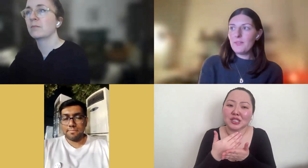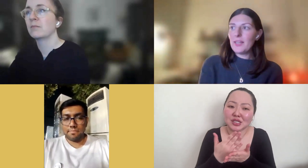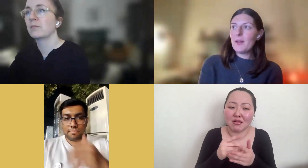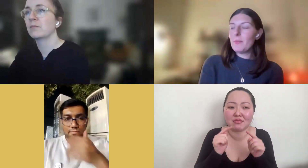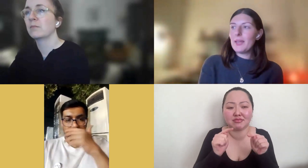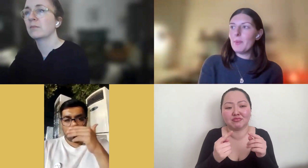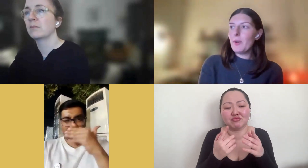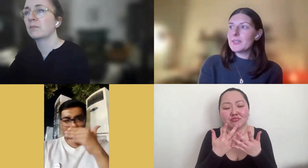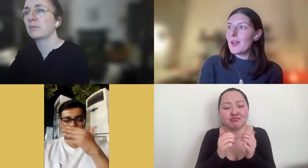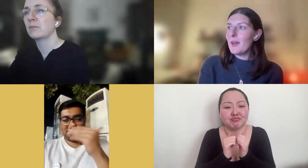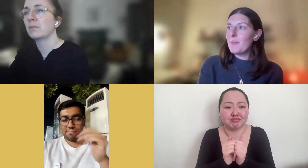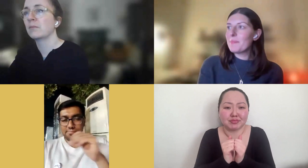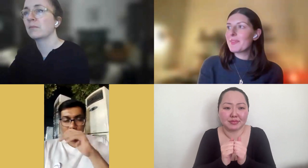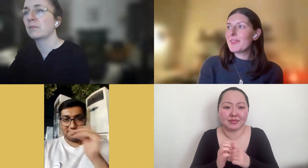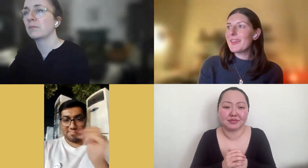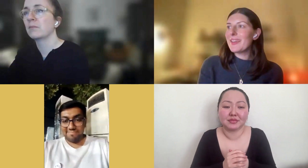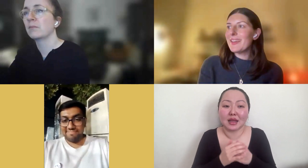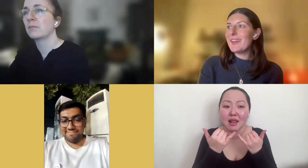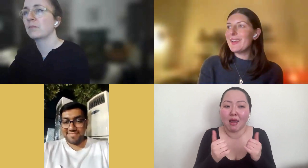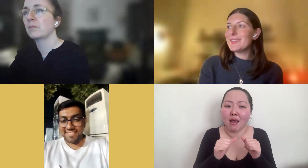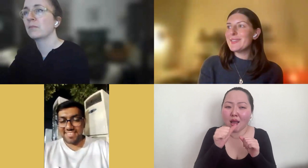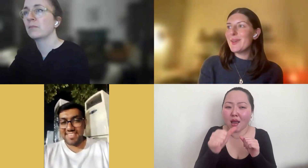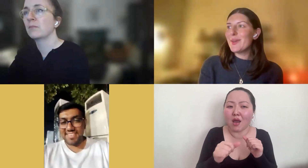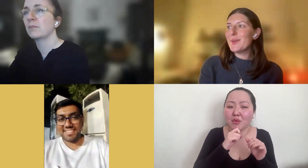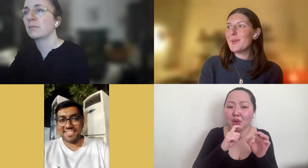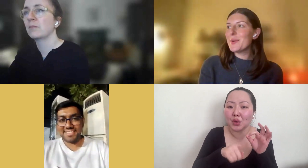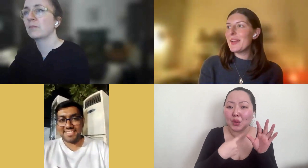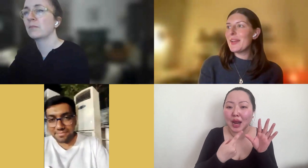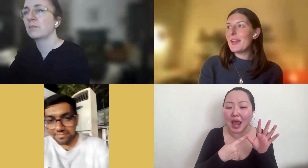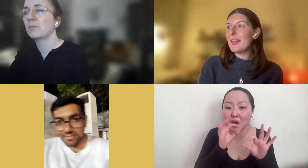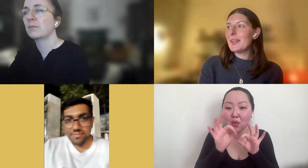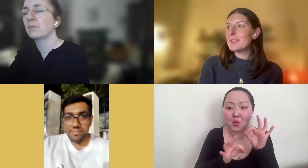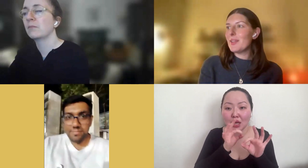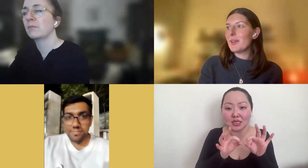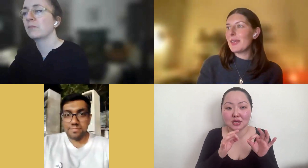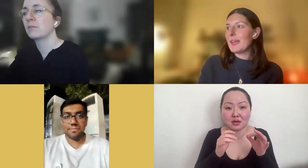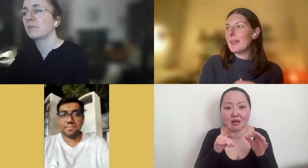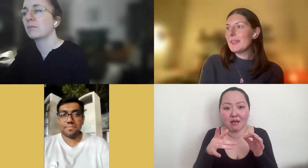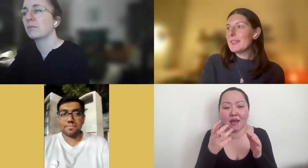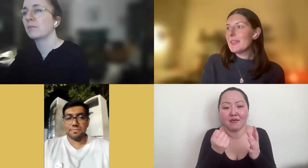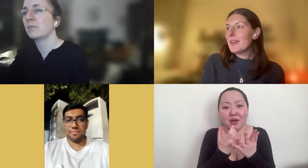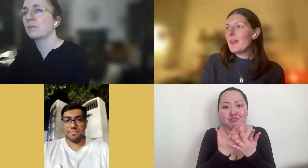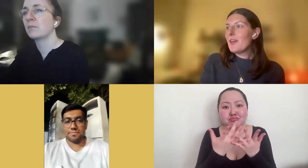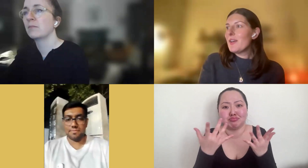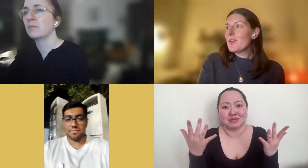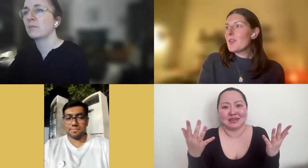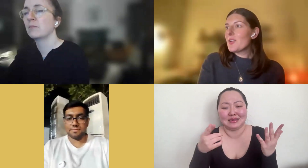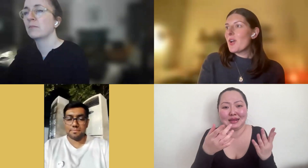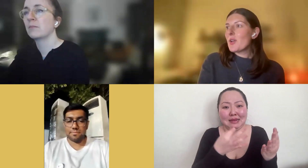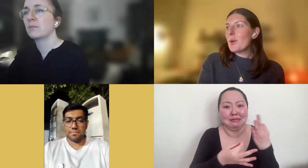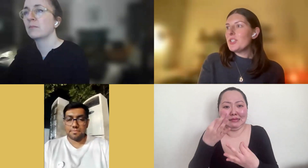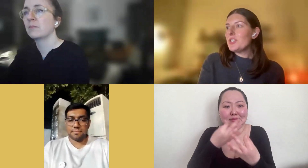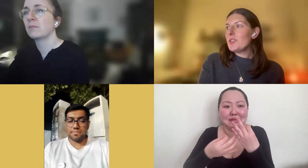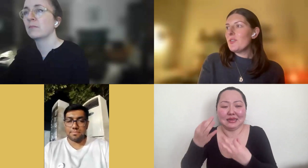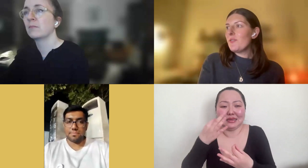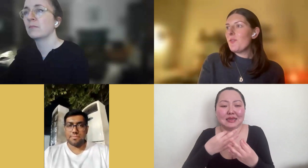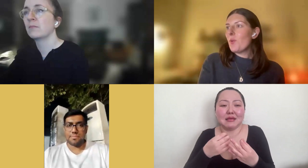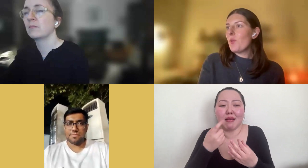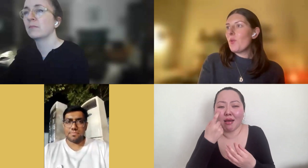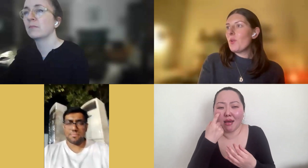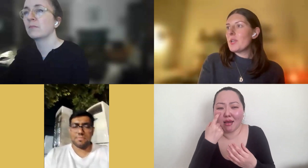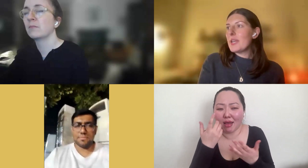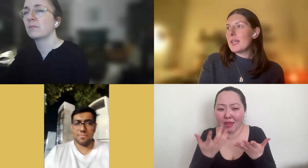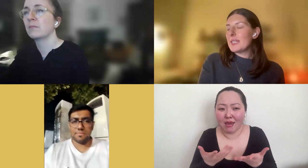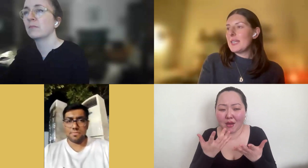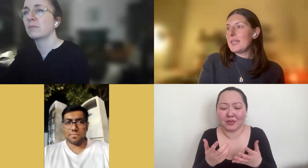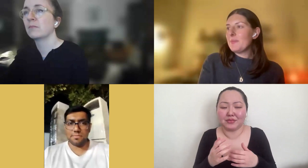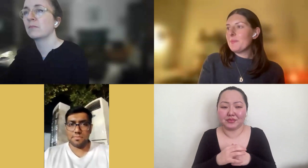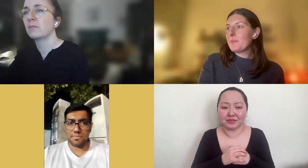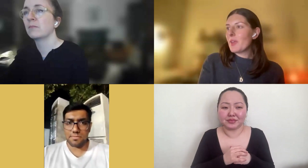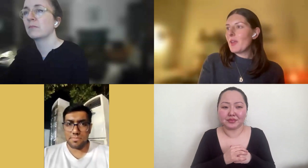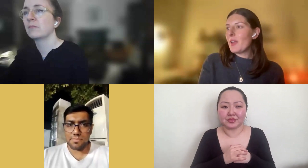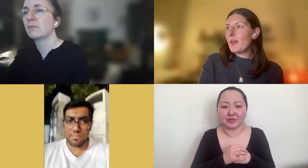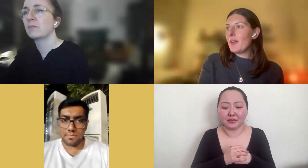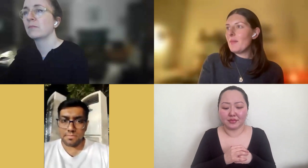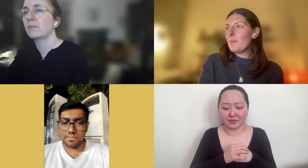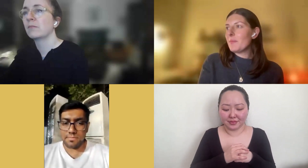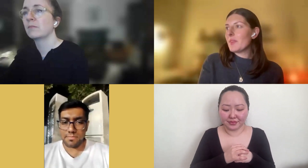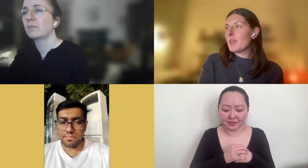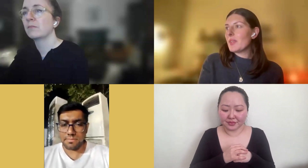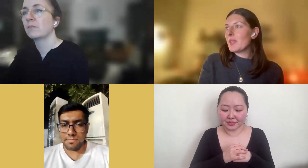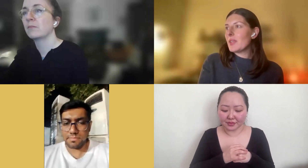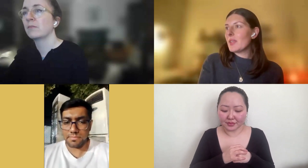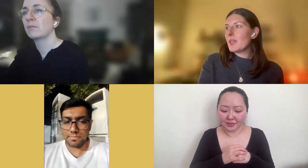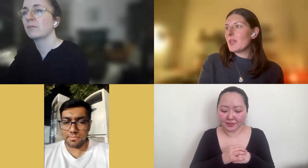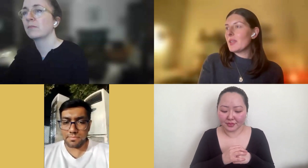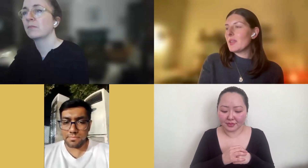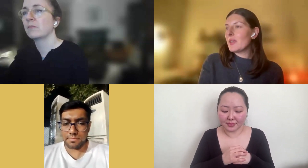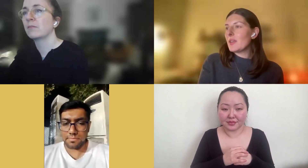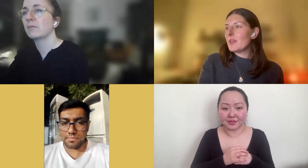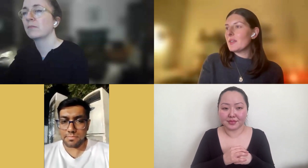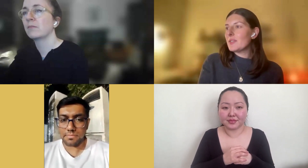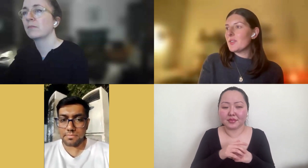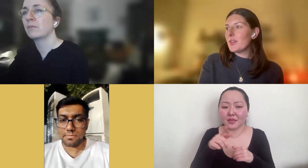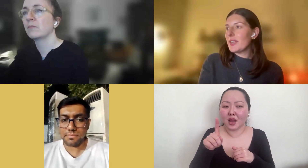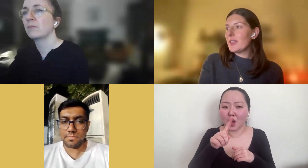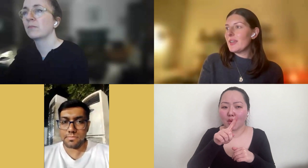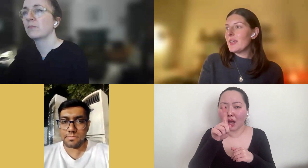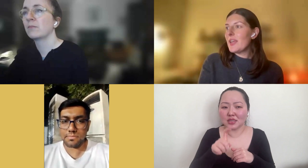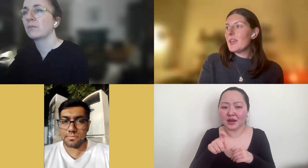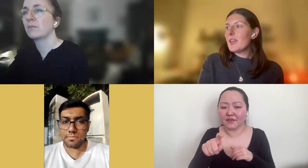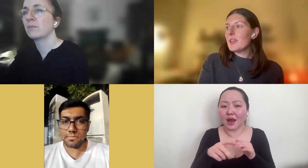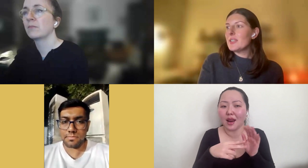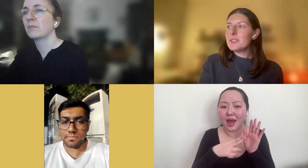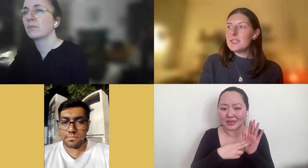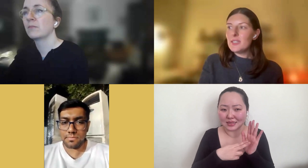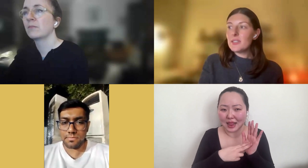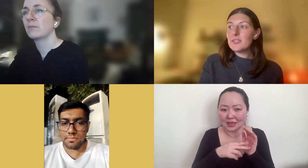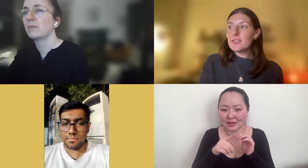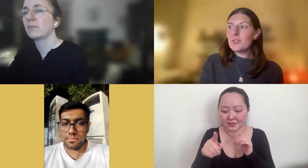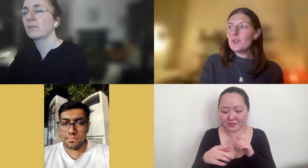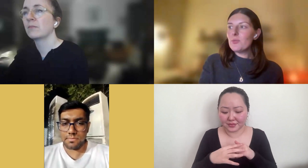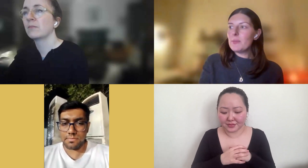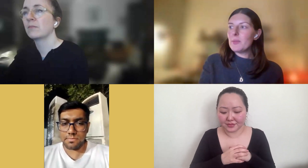really filling up my inbox. So let's have a look here. A question for Natalie: Considering your